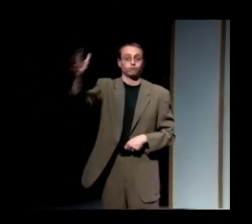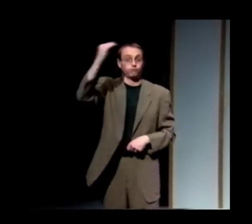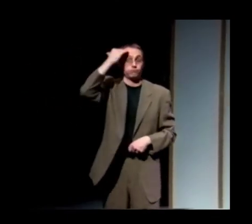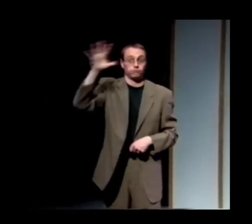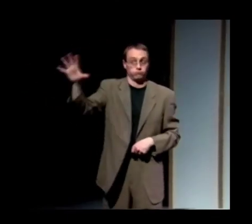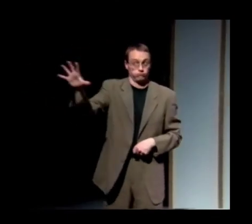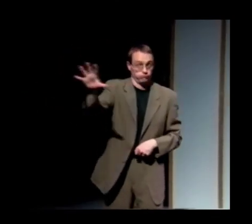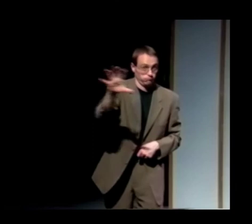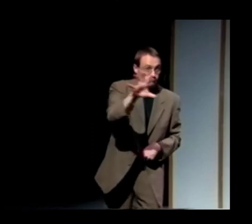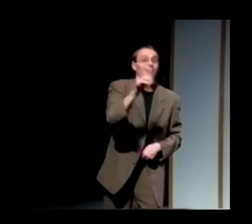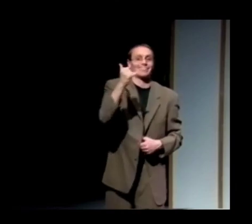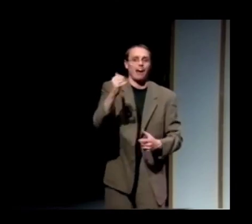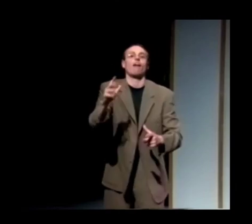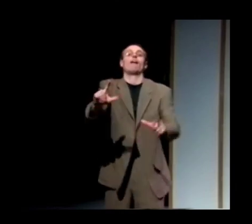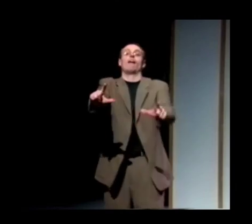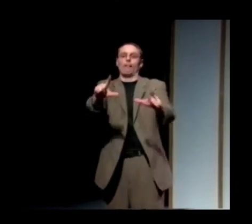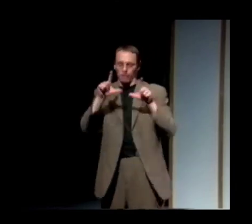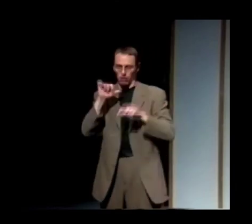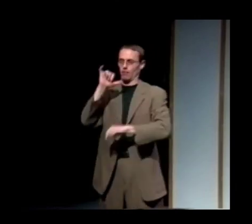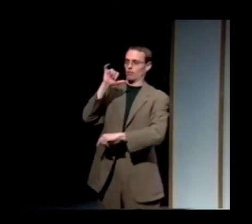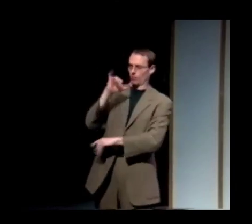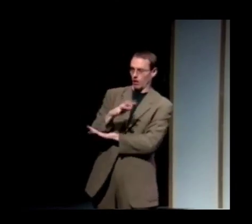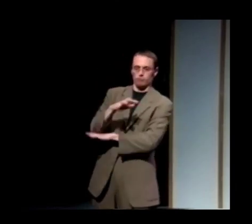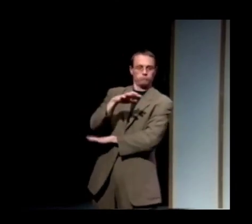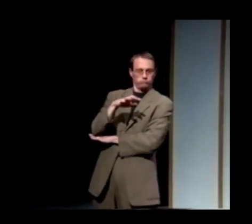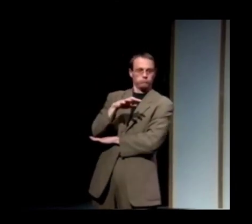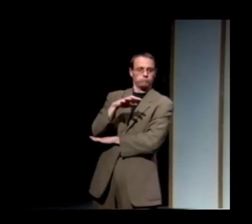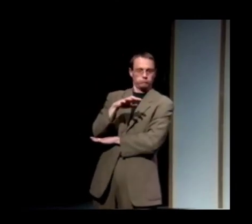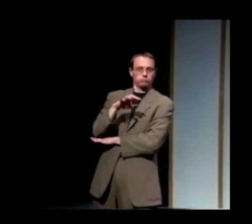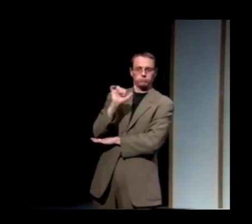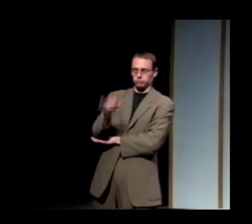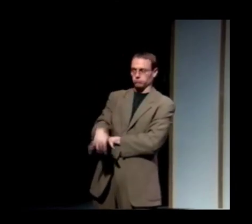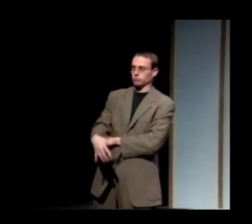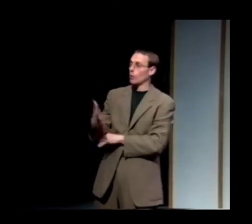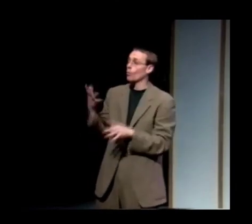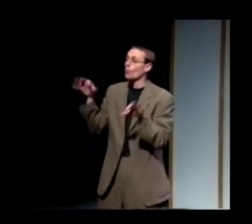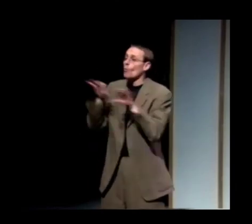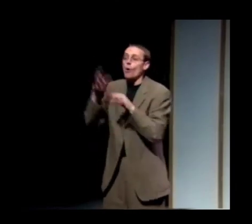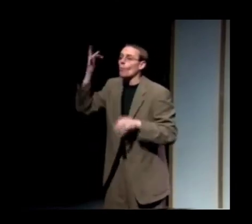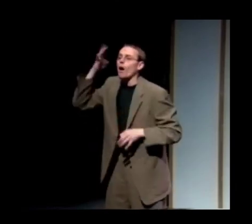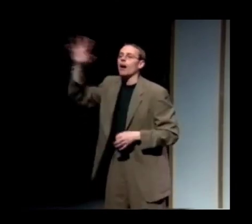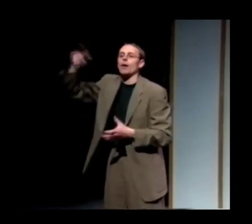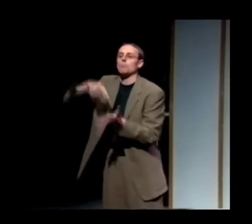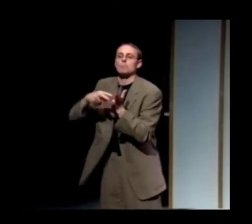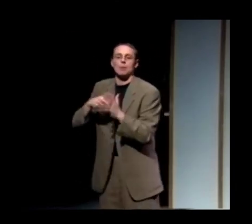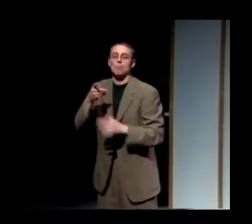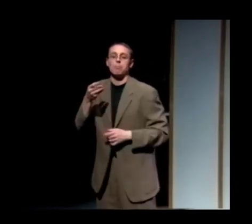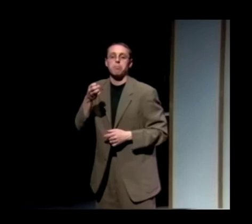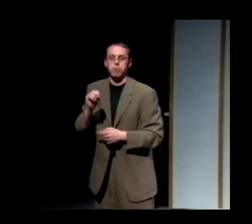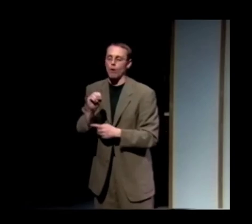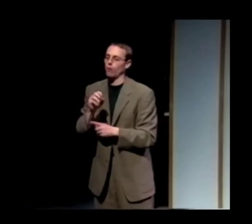GIVE ME A SECOND. OK. SO YOU PAN OVER, AND THEN YOU CLOSE IN ON THE TREE AFTER YOU'VE ESTABLISHED THE SHOT,